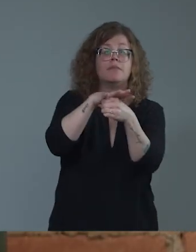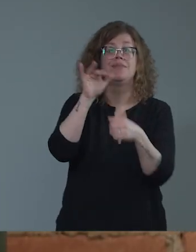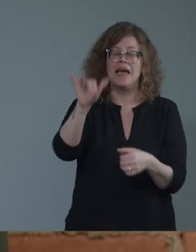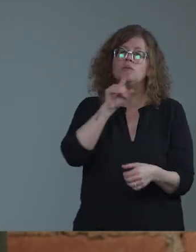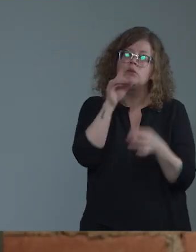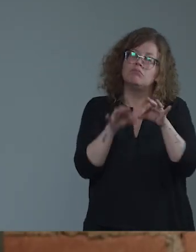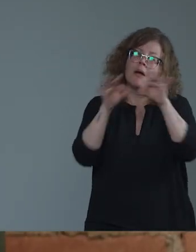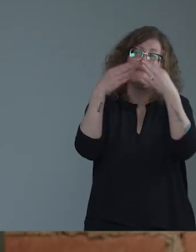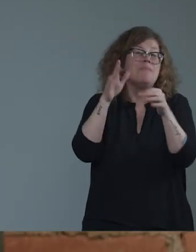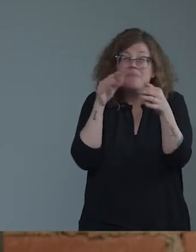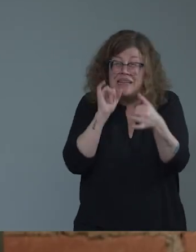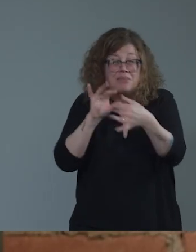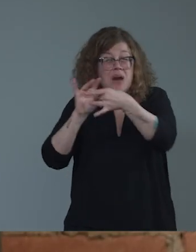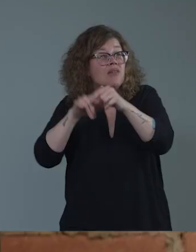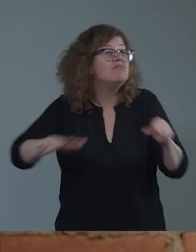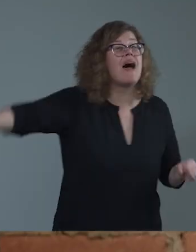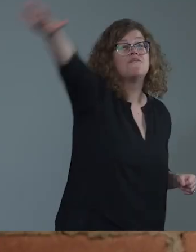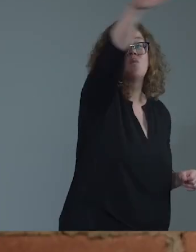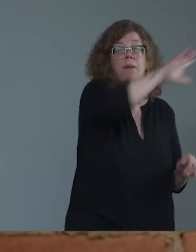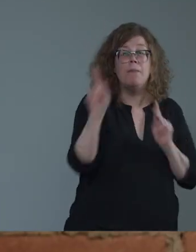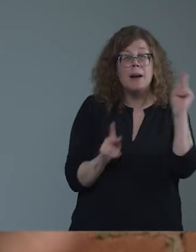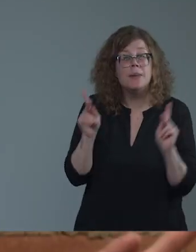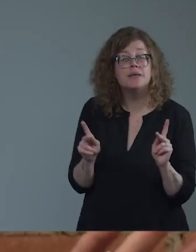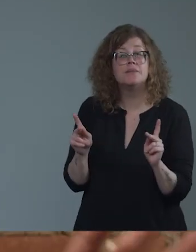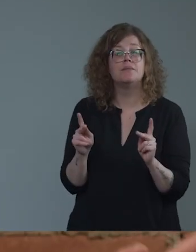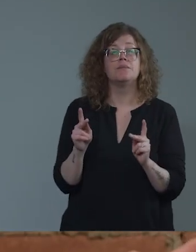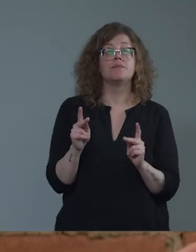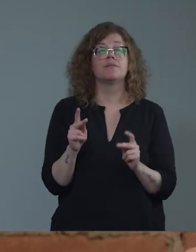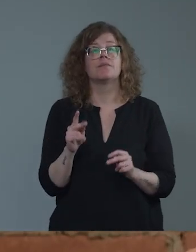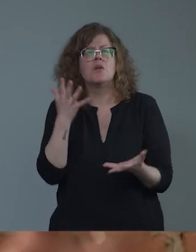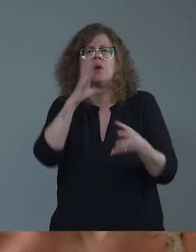and you want to make sure that what is installed is as close to that concept and